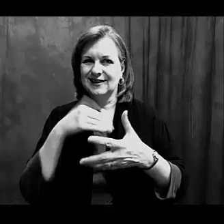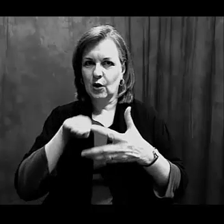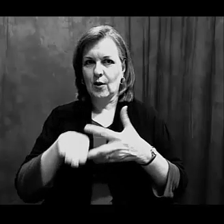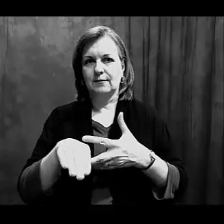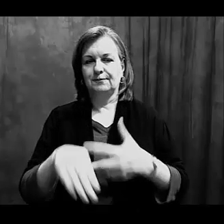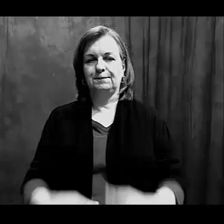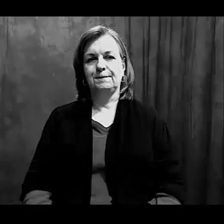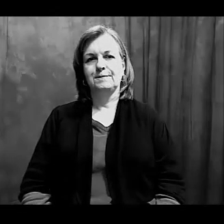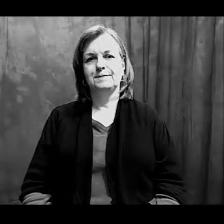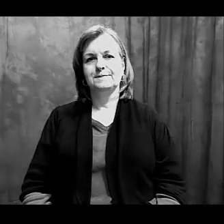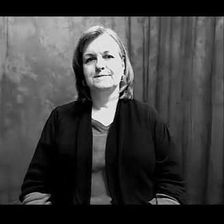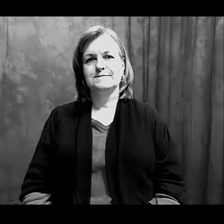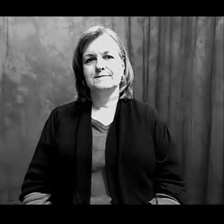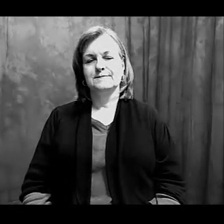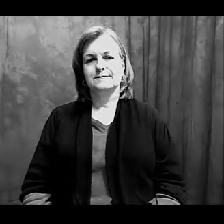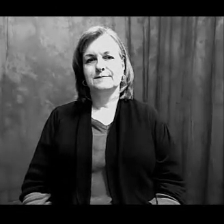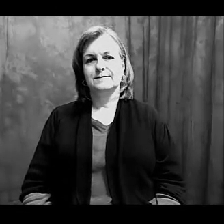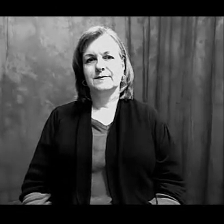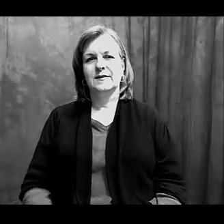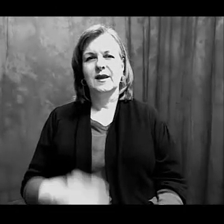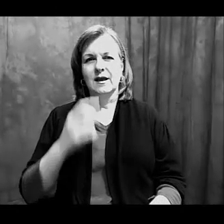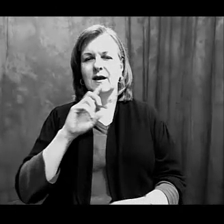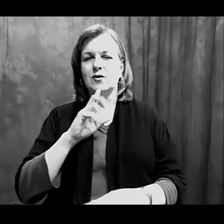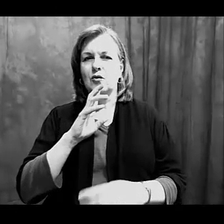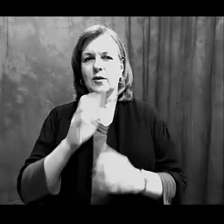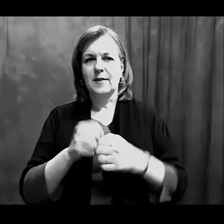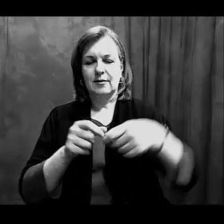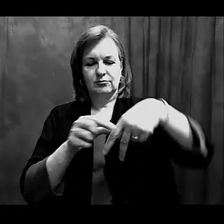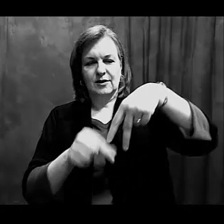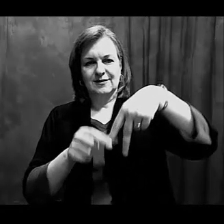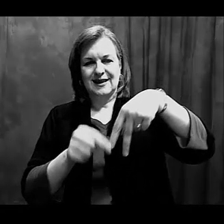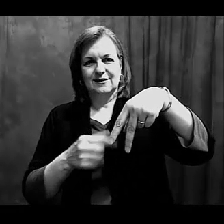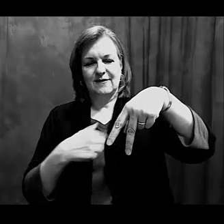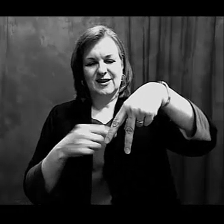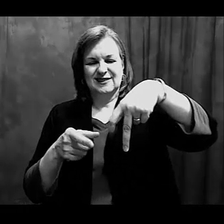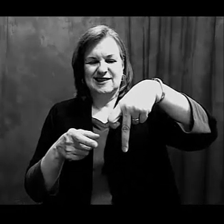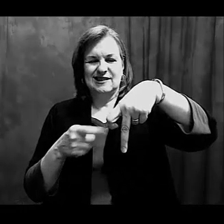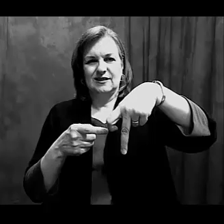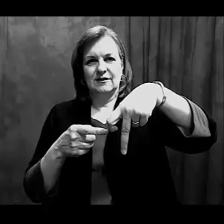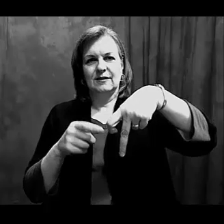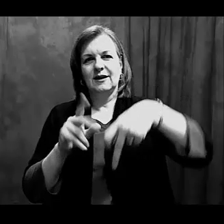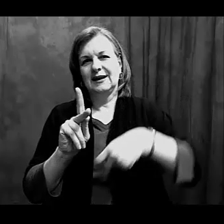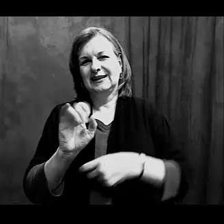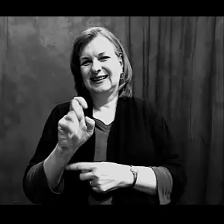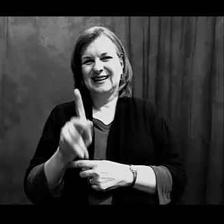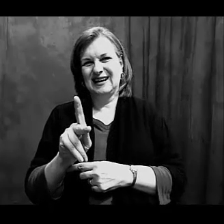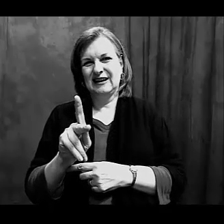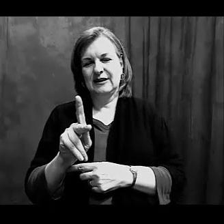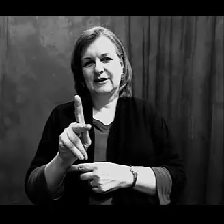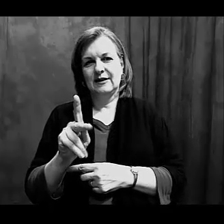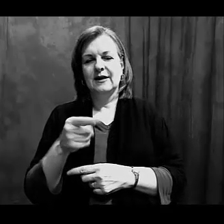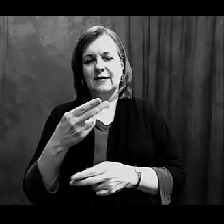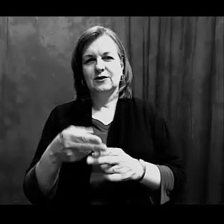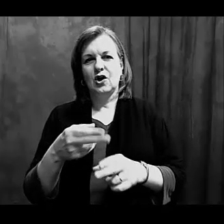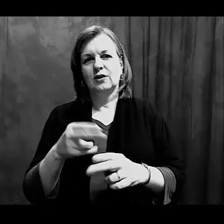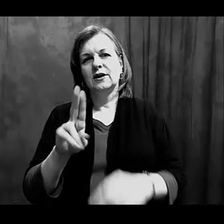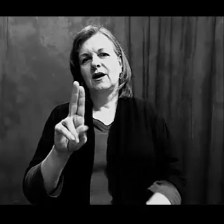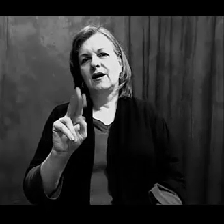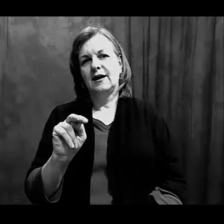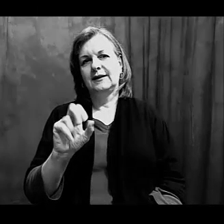now the cell membranes as I mentioned have a kink in their tails so they have an unsaturated tail